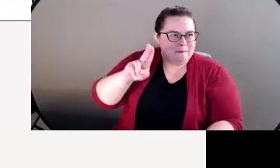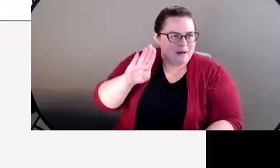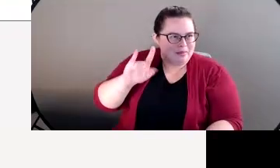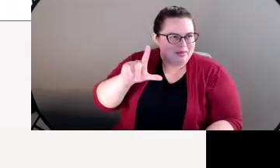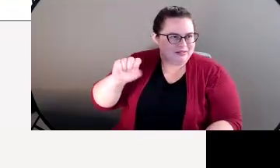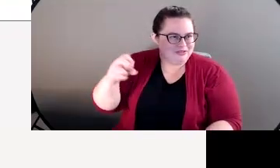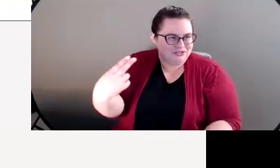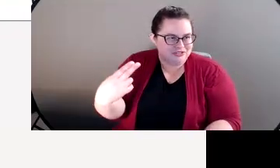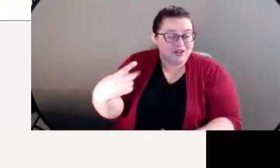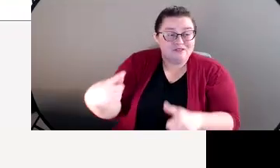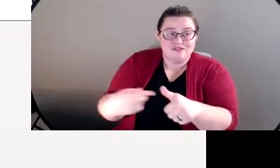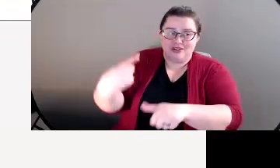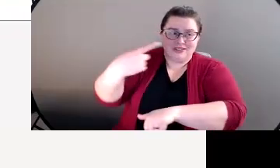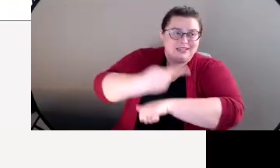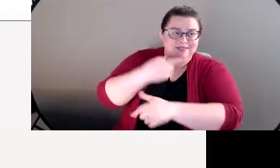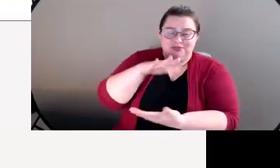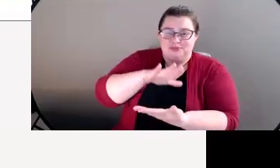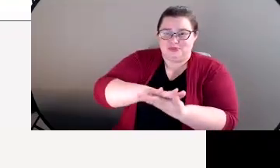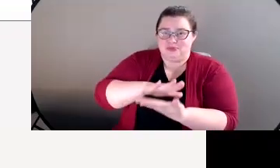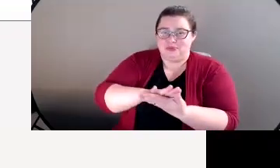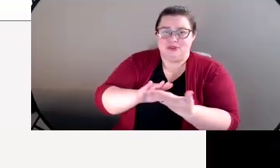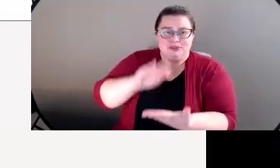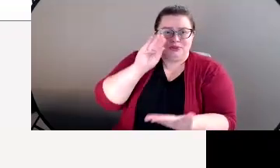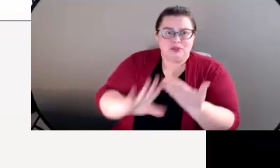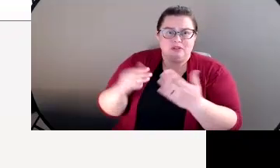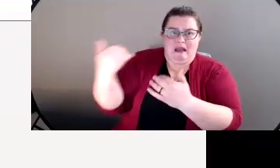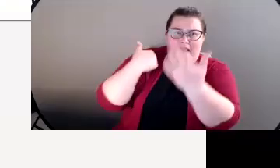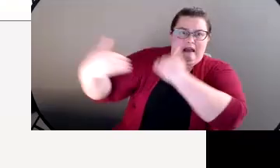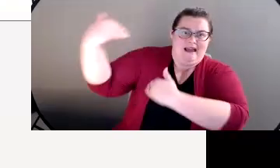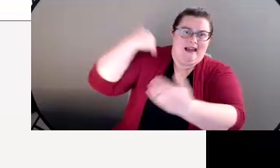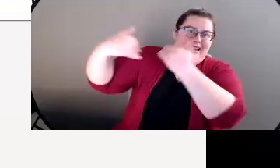I get so many questions from students like, I don't see my Canvas course or,